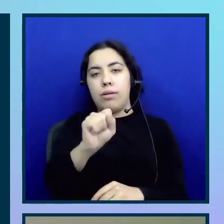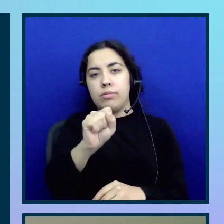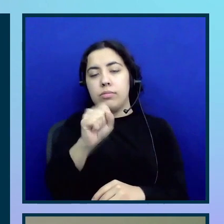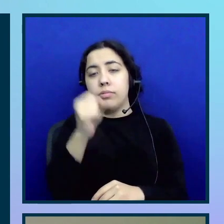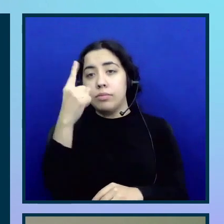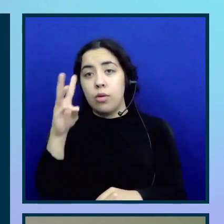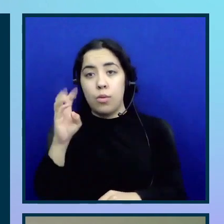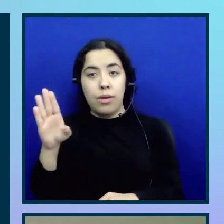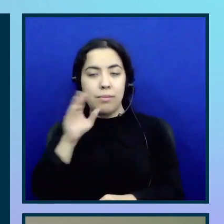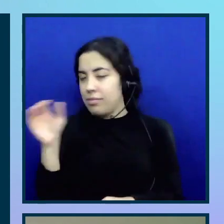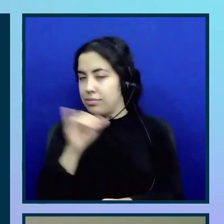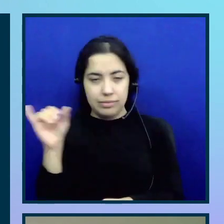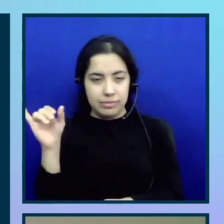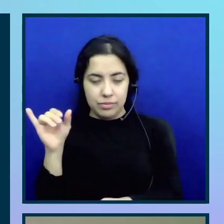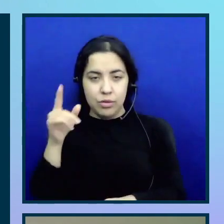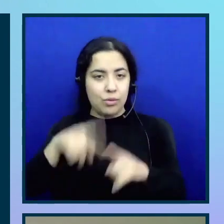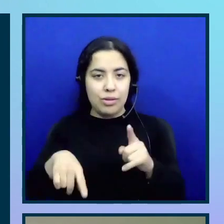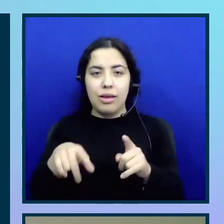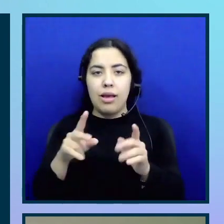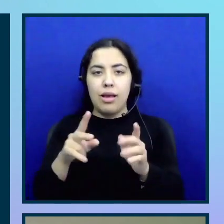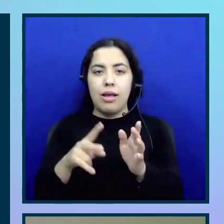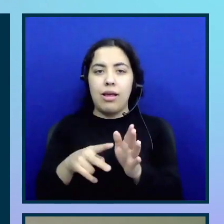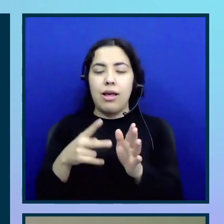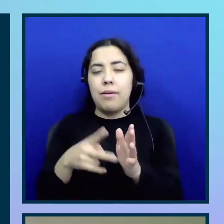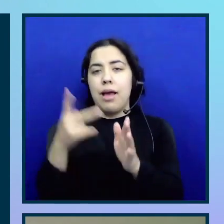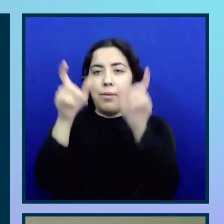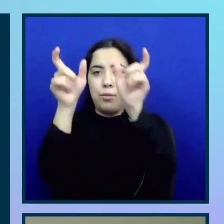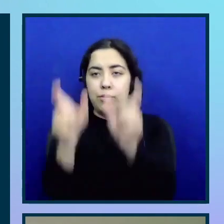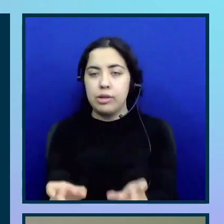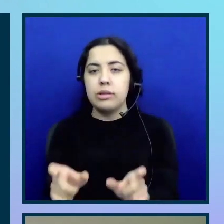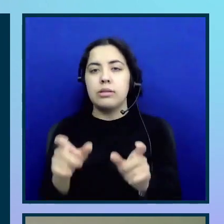You cannot make a hybrid list table on web because the language just does not support it.